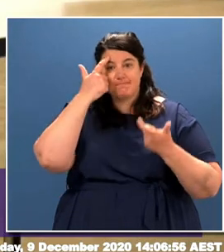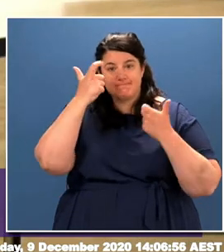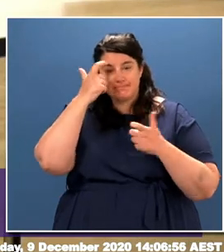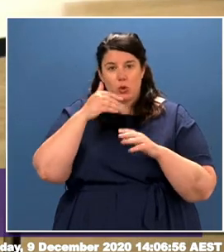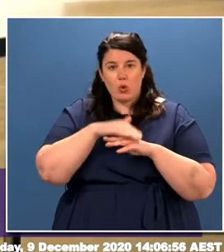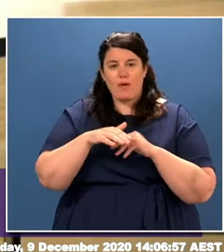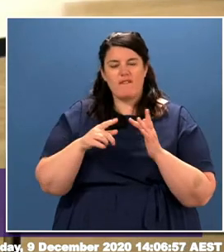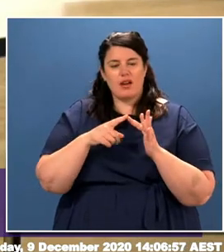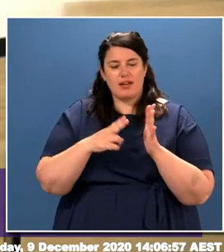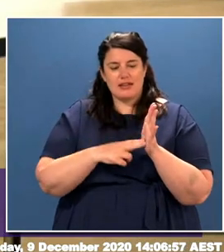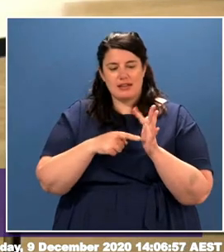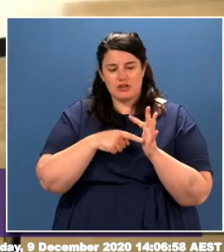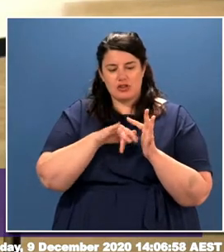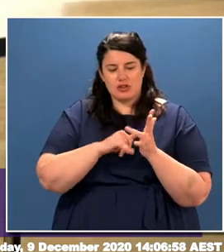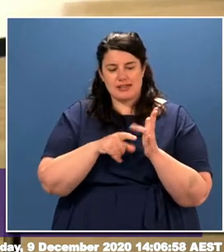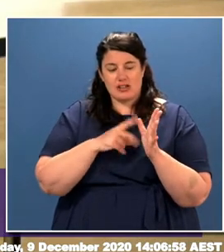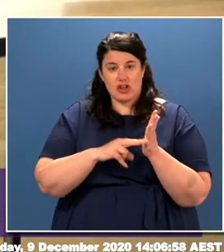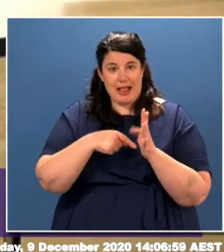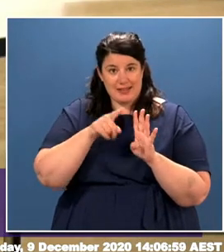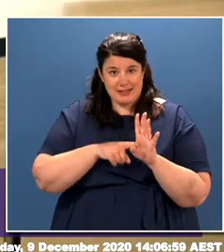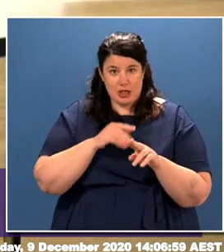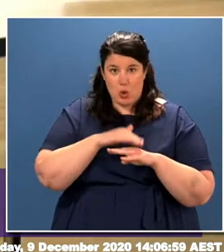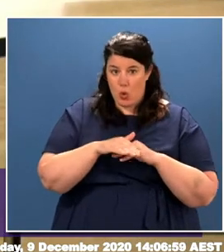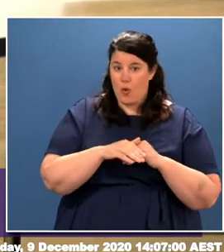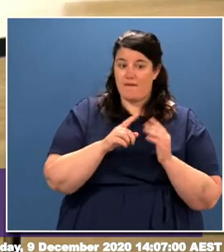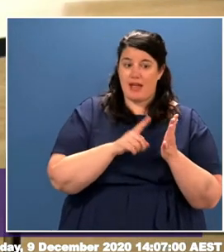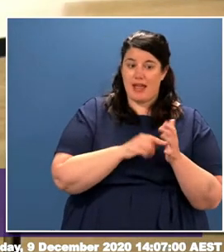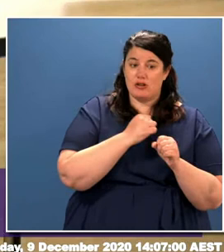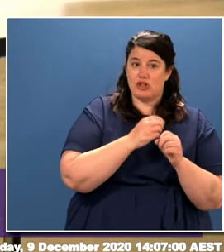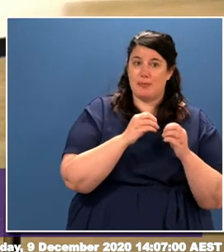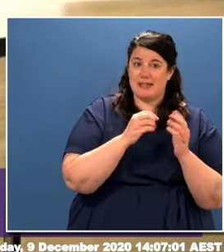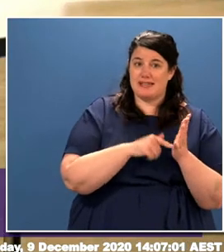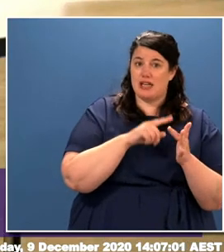about intersectionality in relation to LGBTI issues and disability.